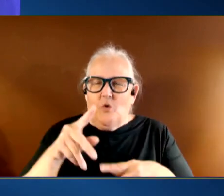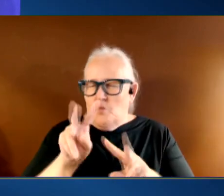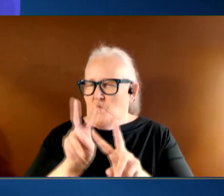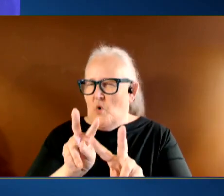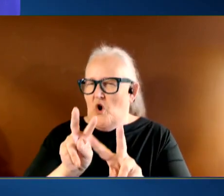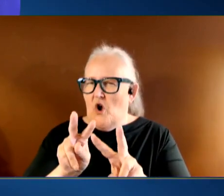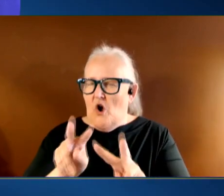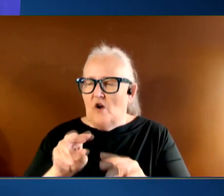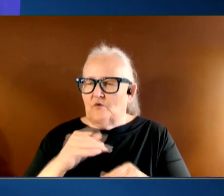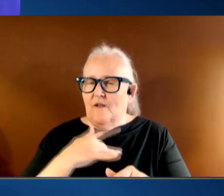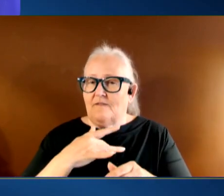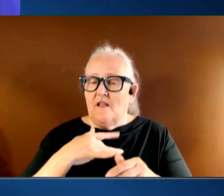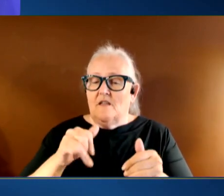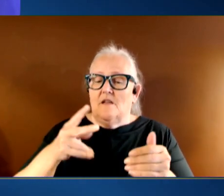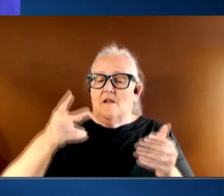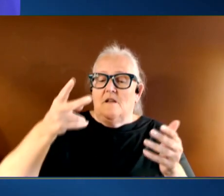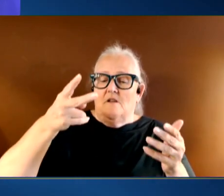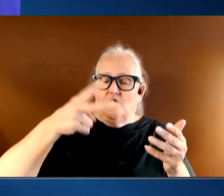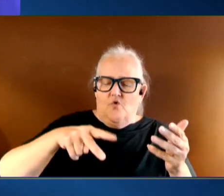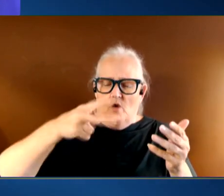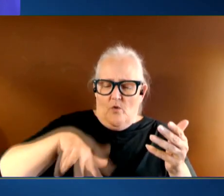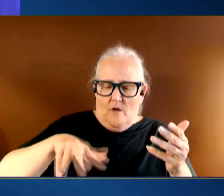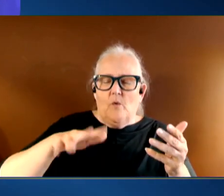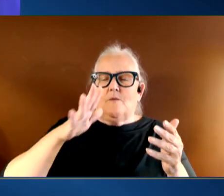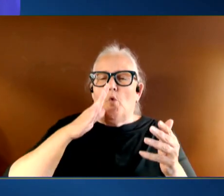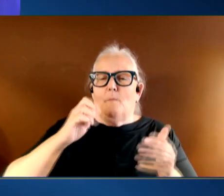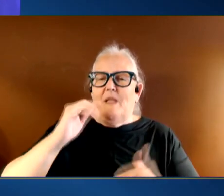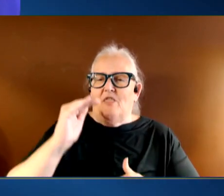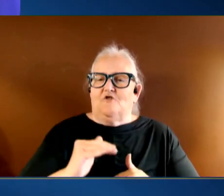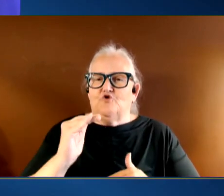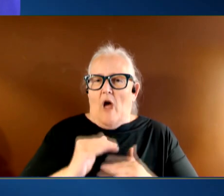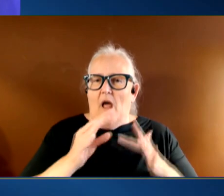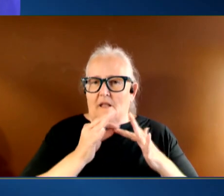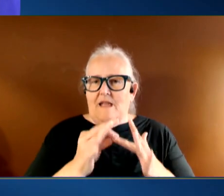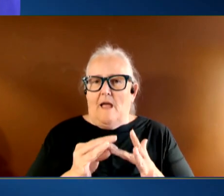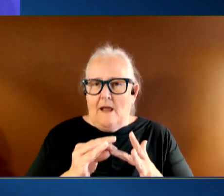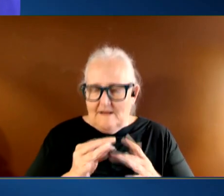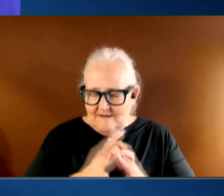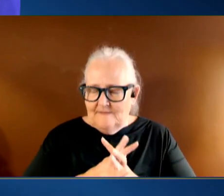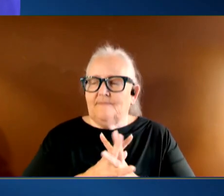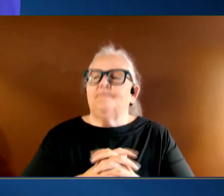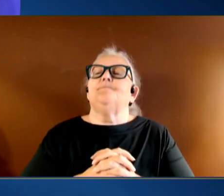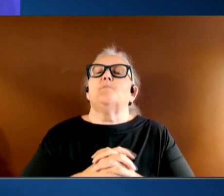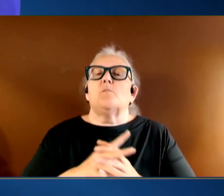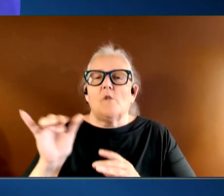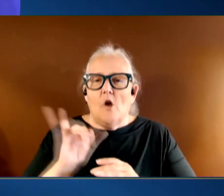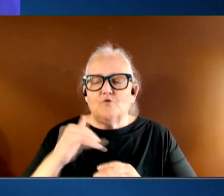childhood version is coming out. We're also going to release some additional materials, including